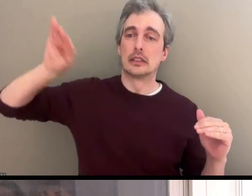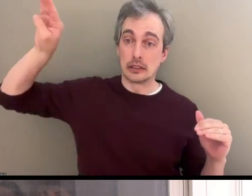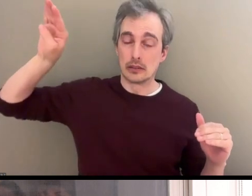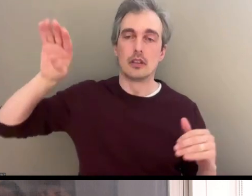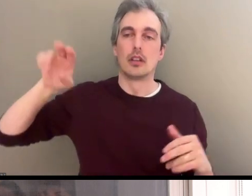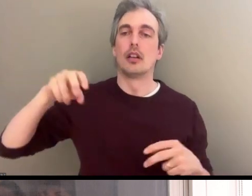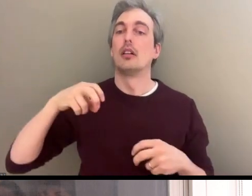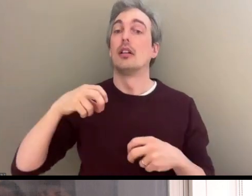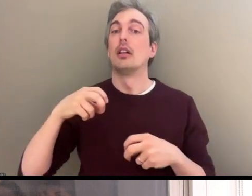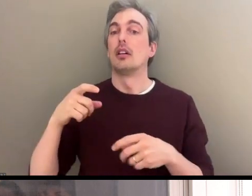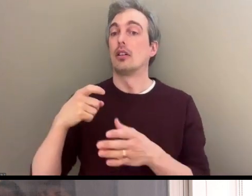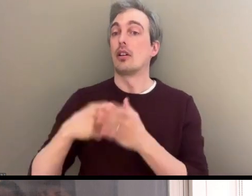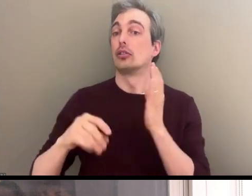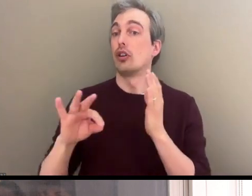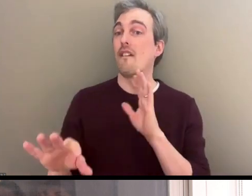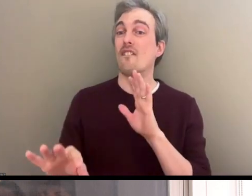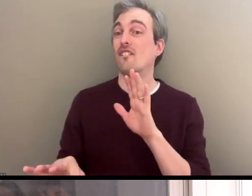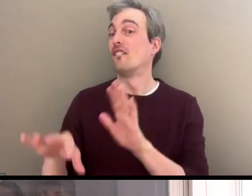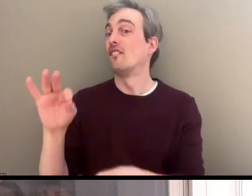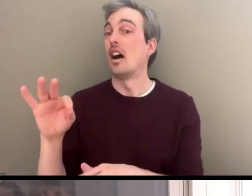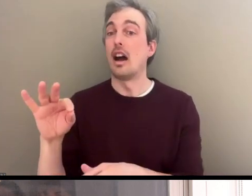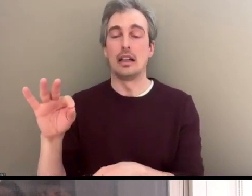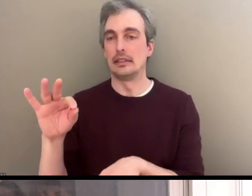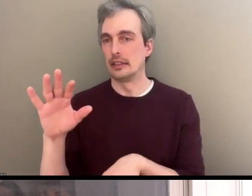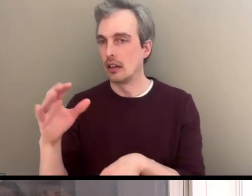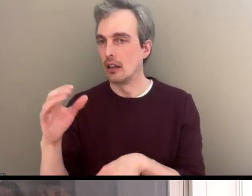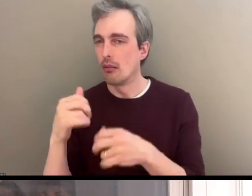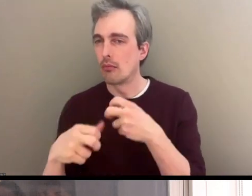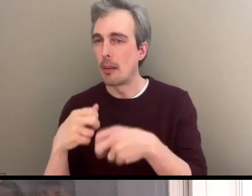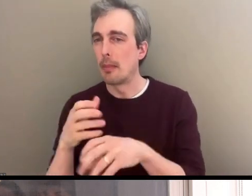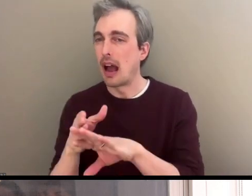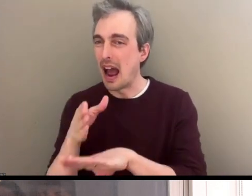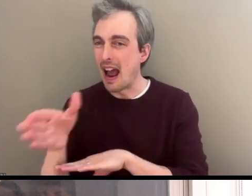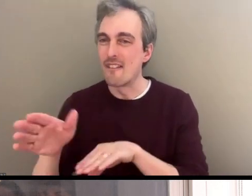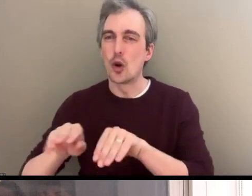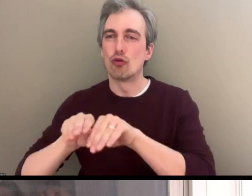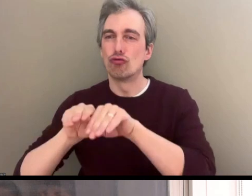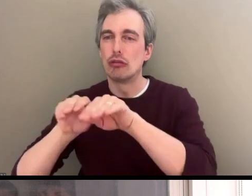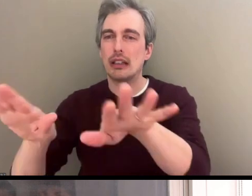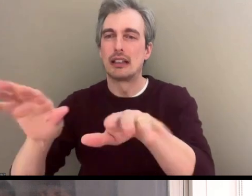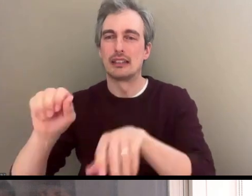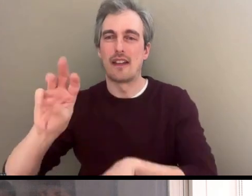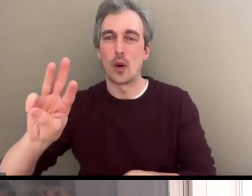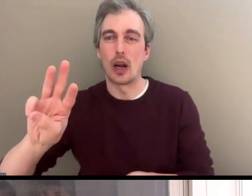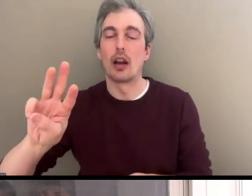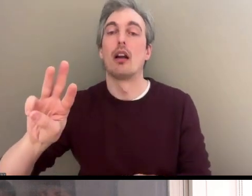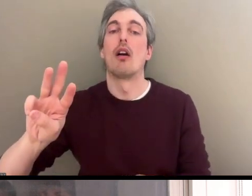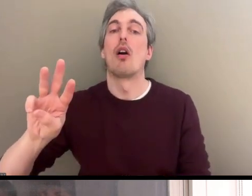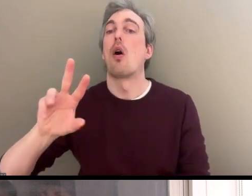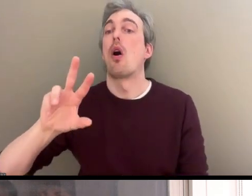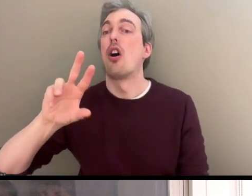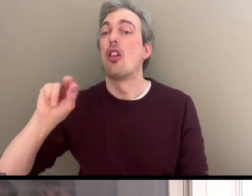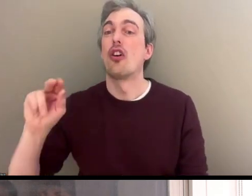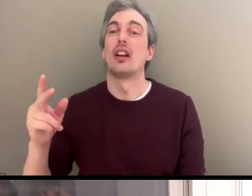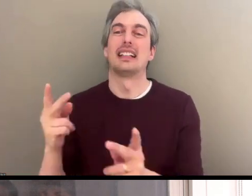release are significant, up to 30 times more than if you catch them in the design and the architectural phase.